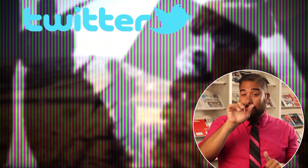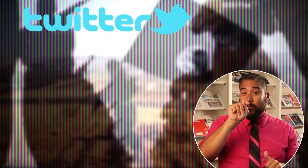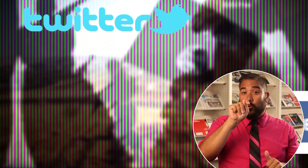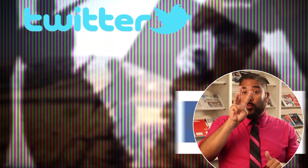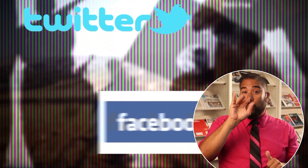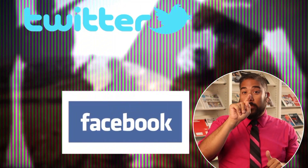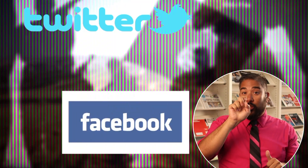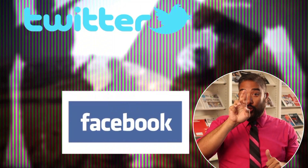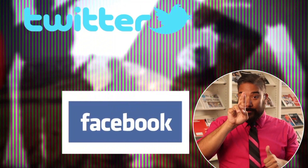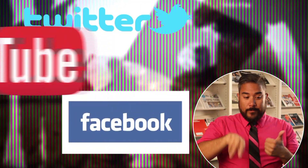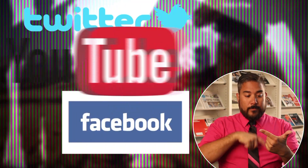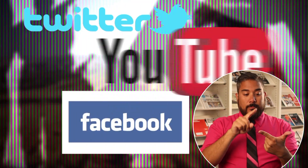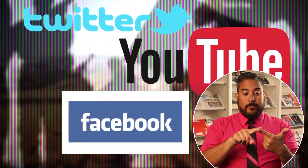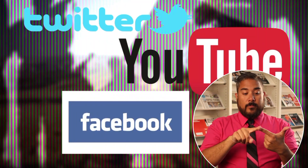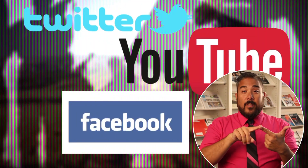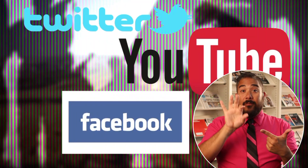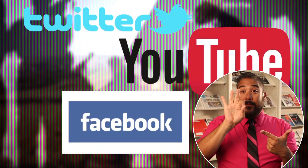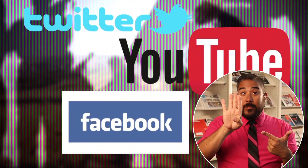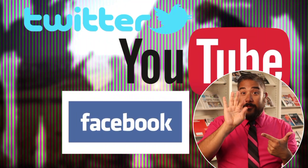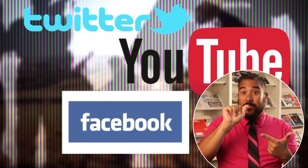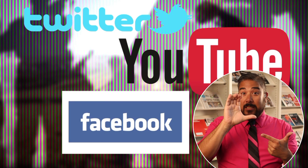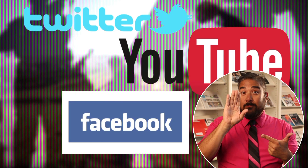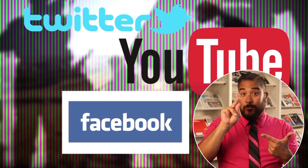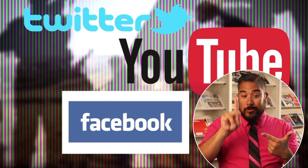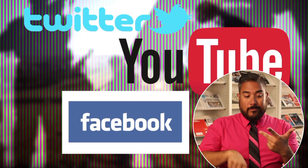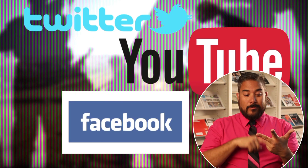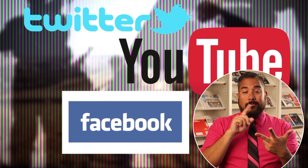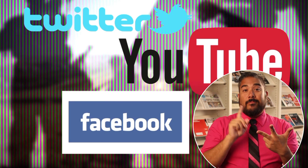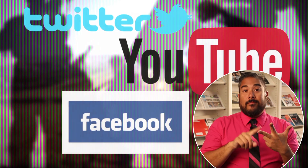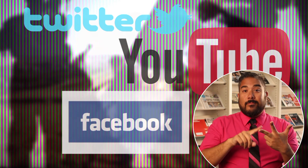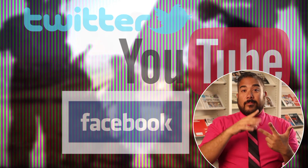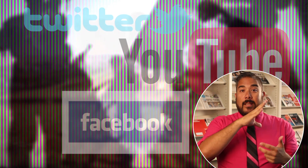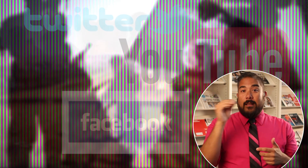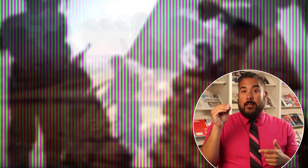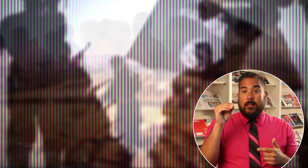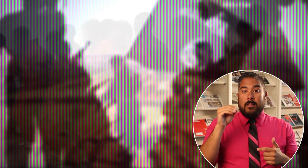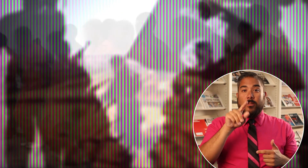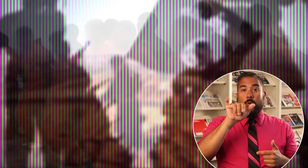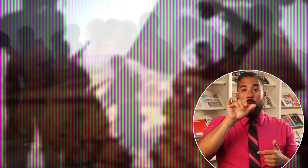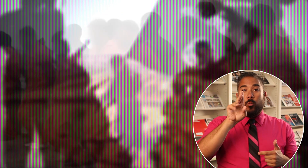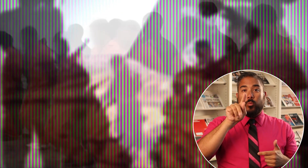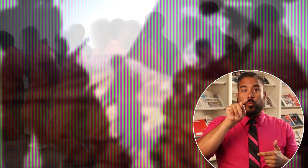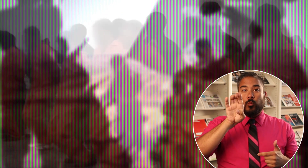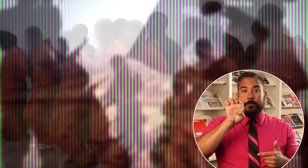through different social media sites like Twitter, Facebook and YouTube.